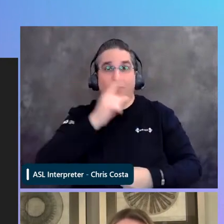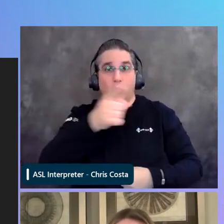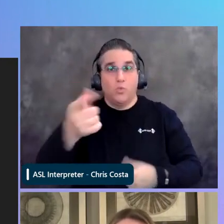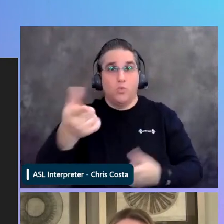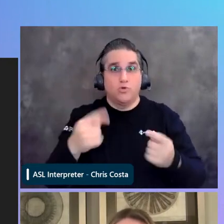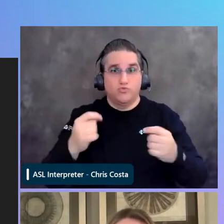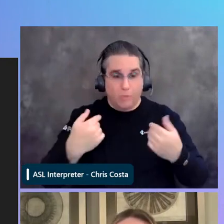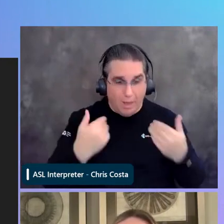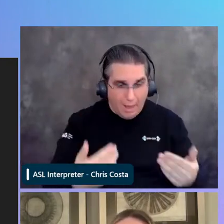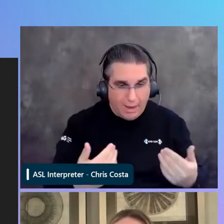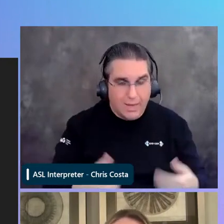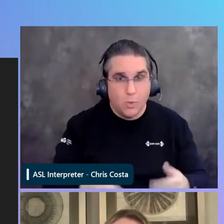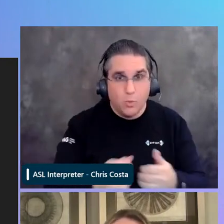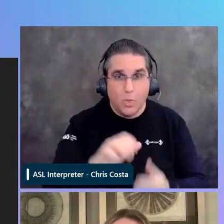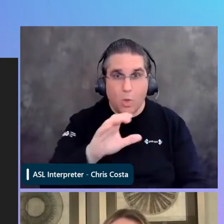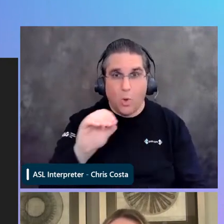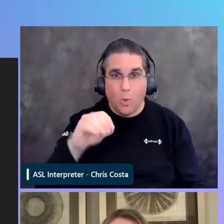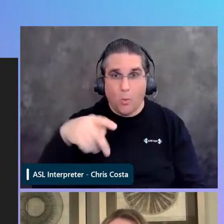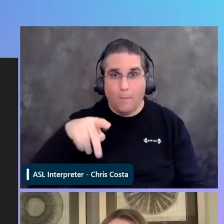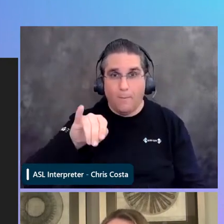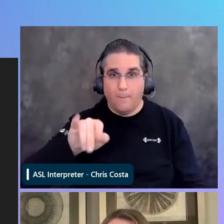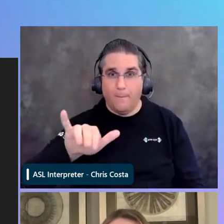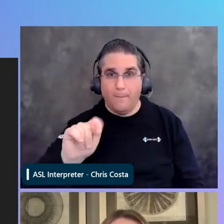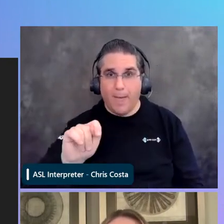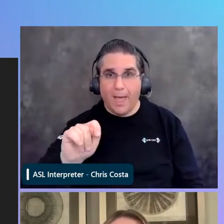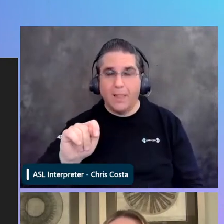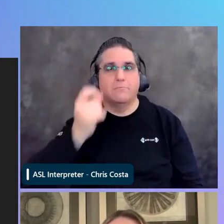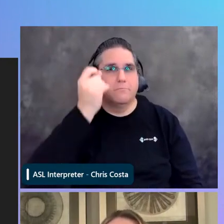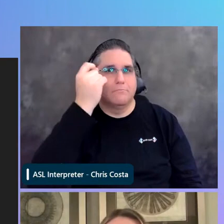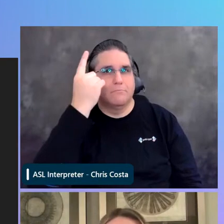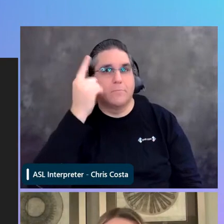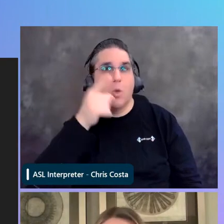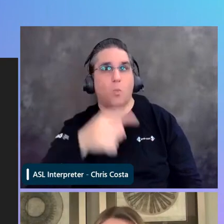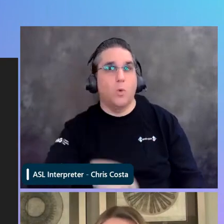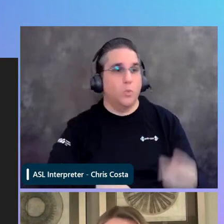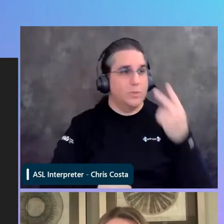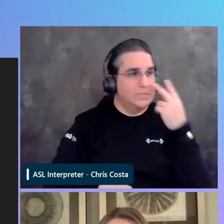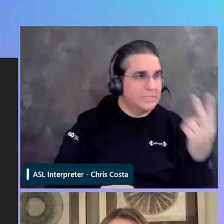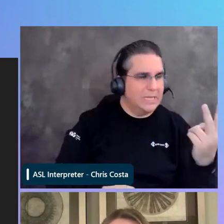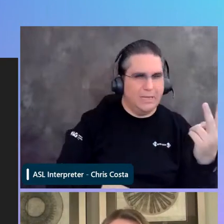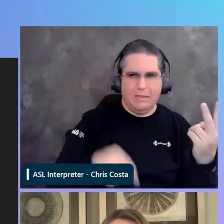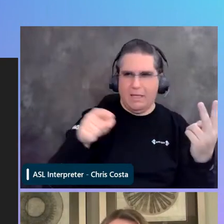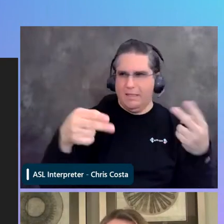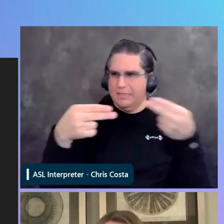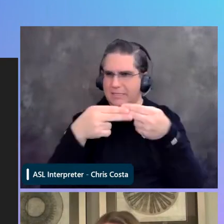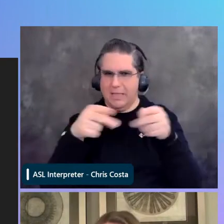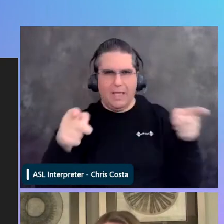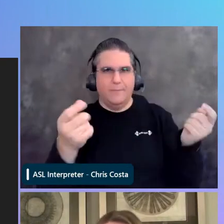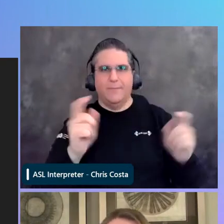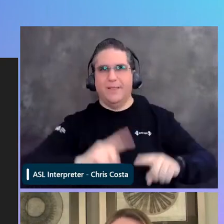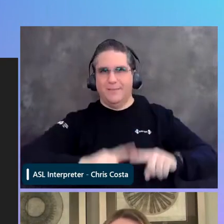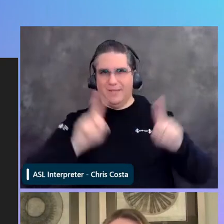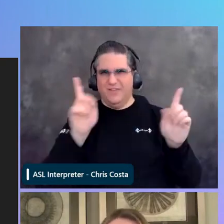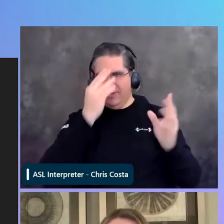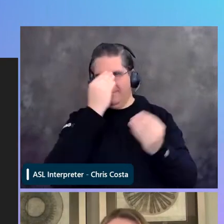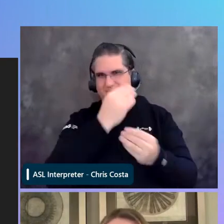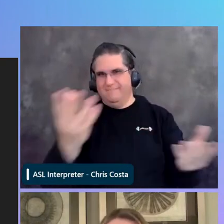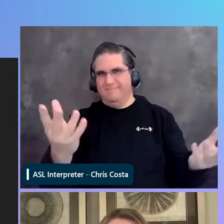um, using copilot, your presentation or what you see in the interface might be a little bit different. Um, the